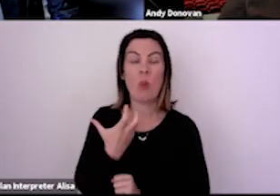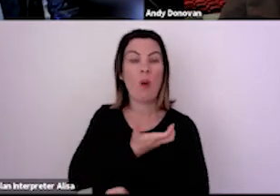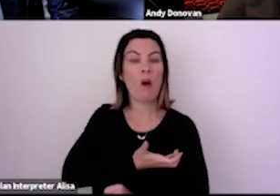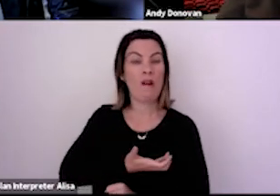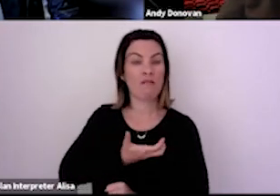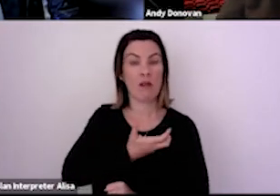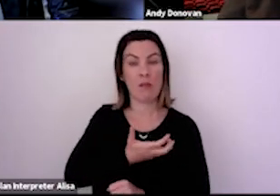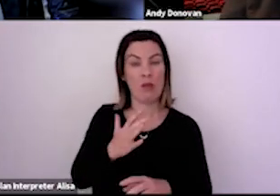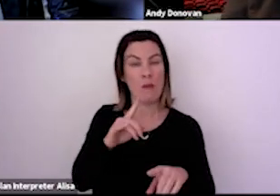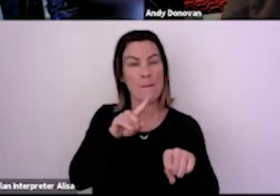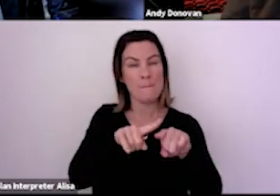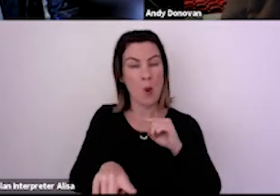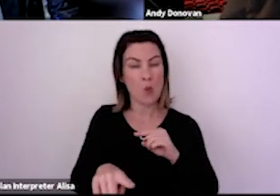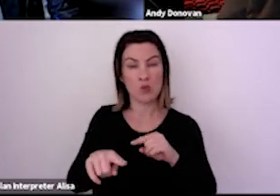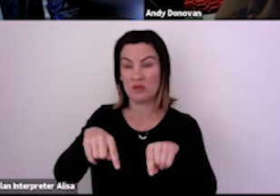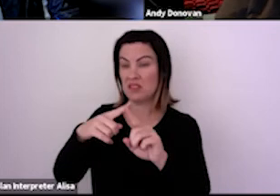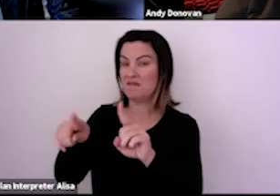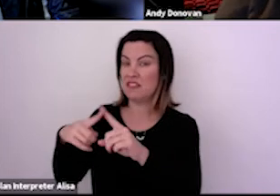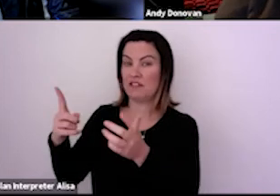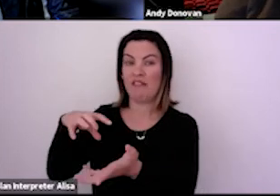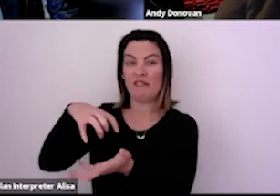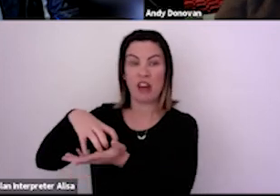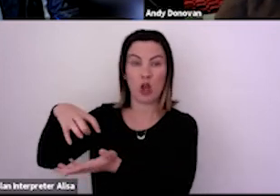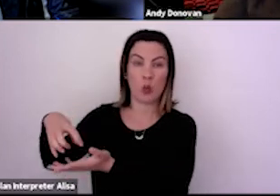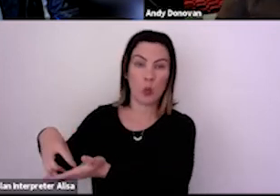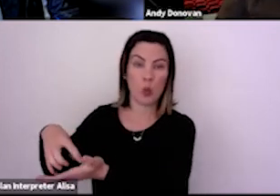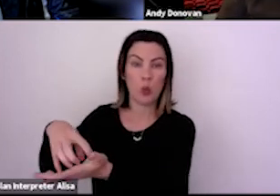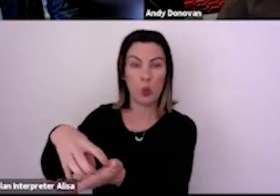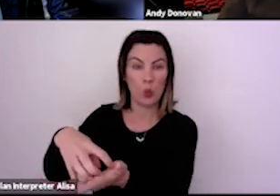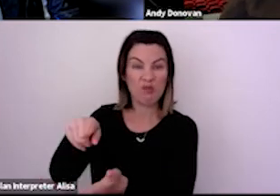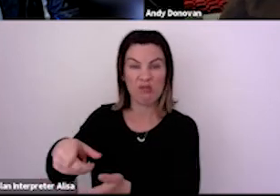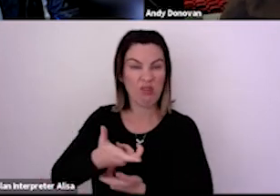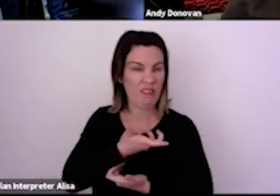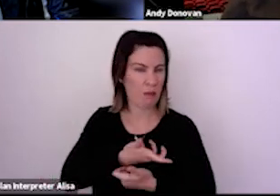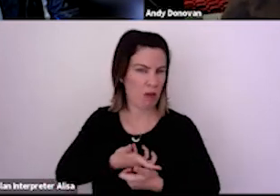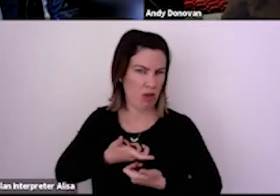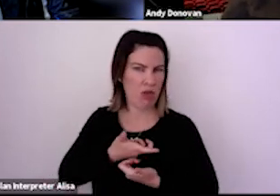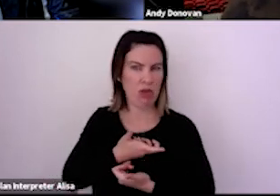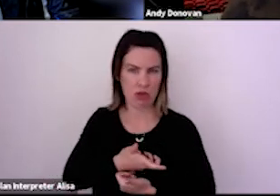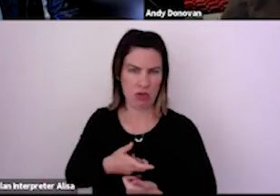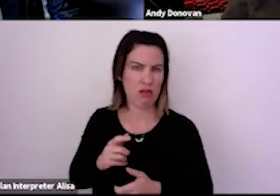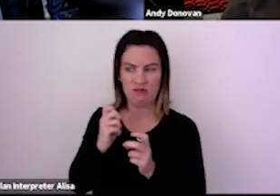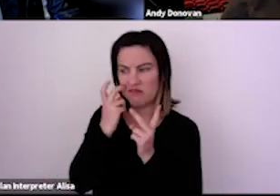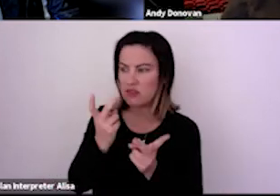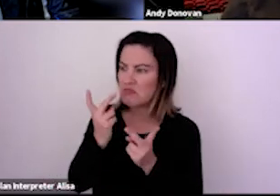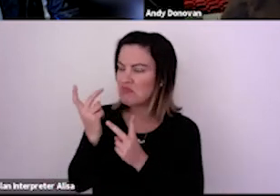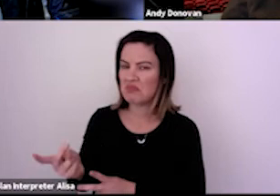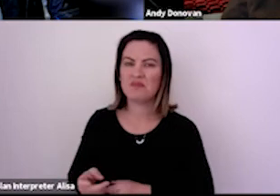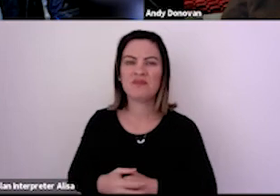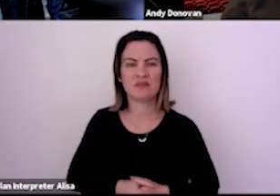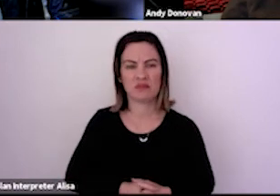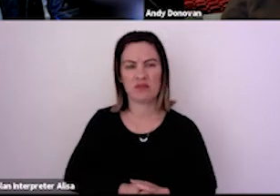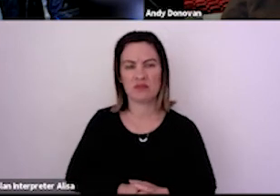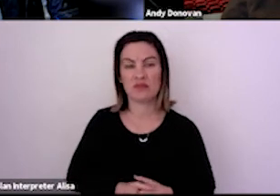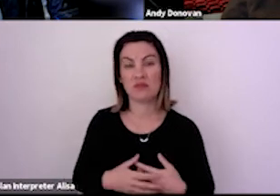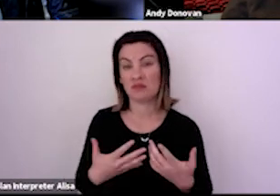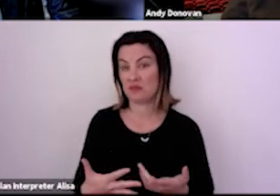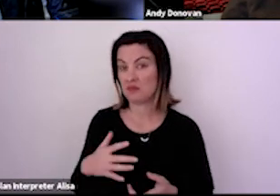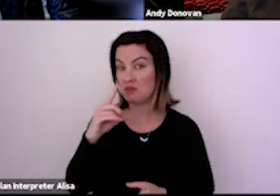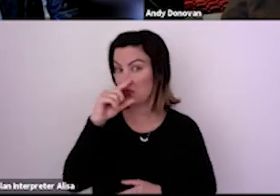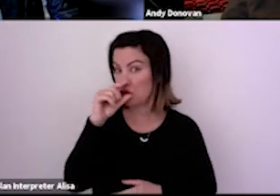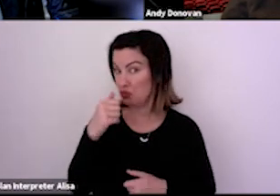venues right now and so there is potentially some good signs in terms of audience confidence